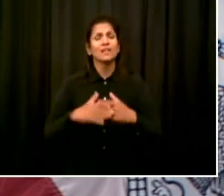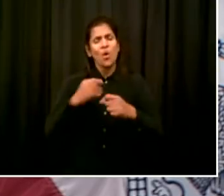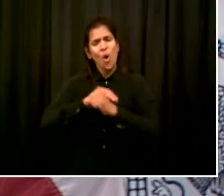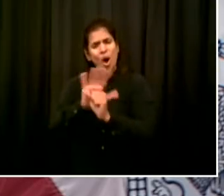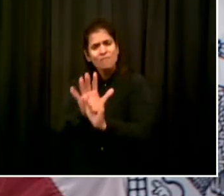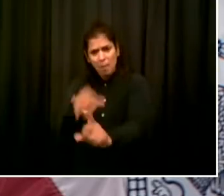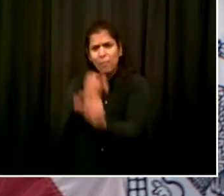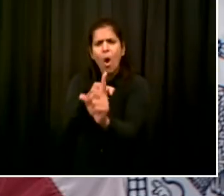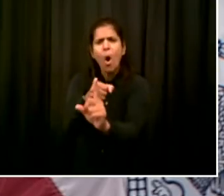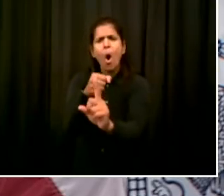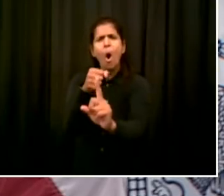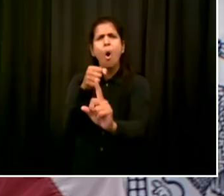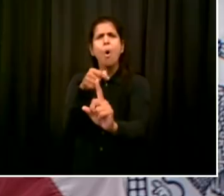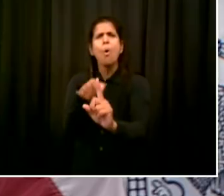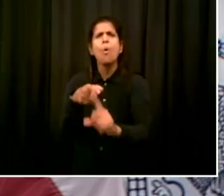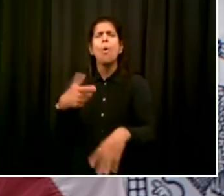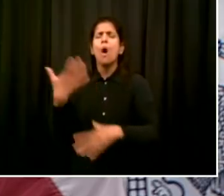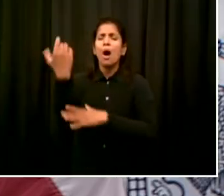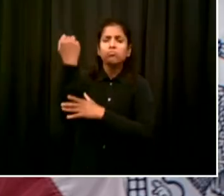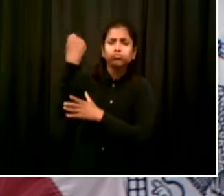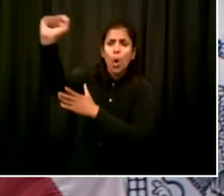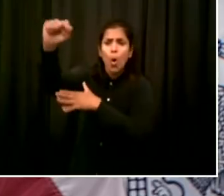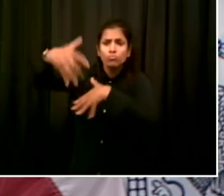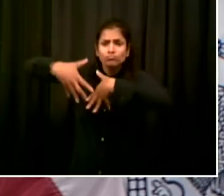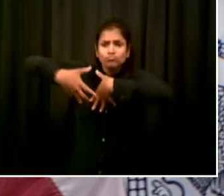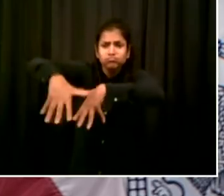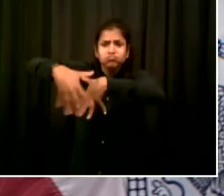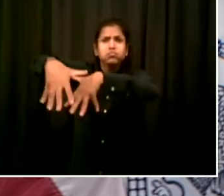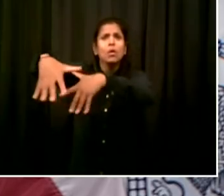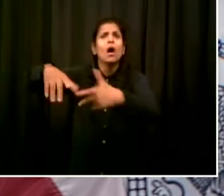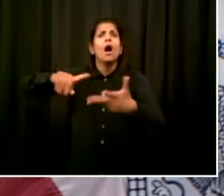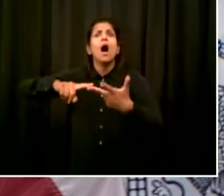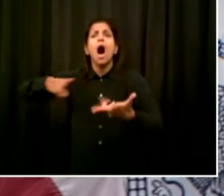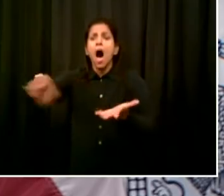CORONAVIRUS, WORSE HEALTHCARE